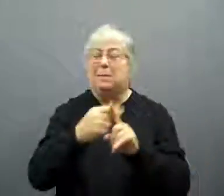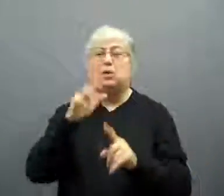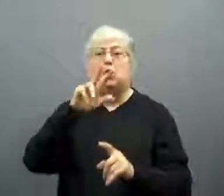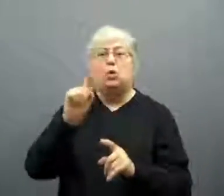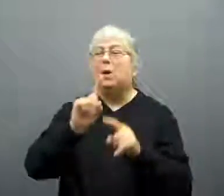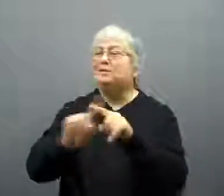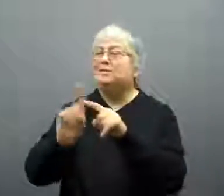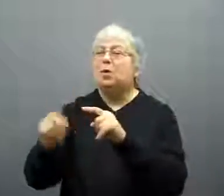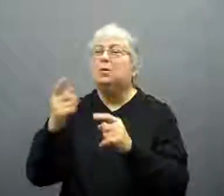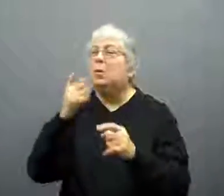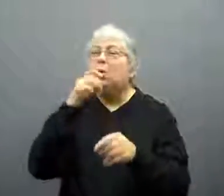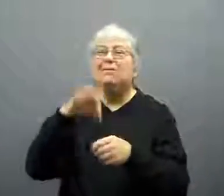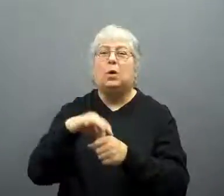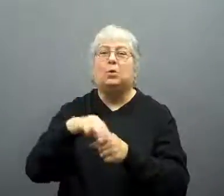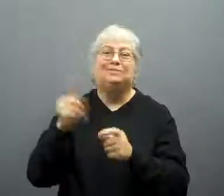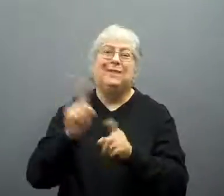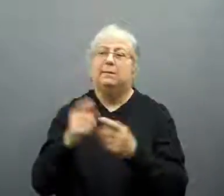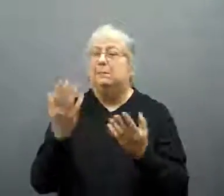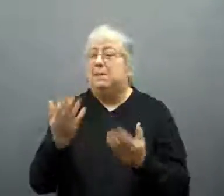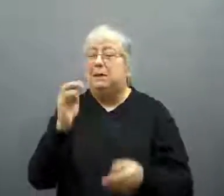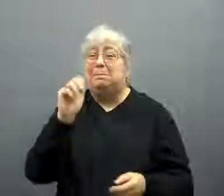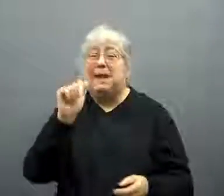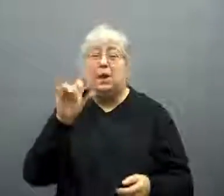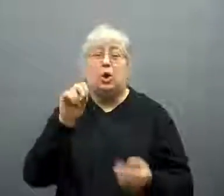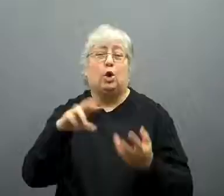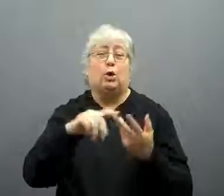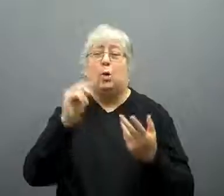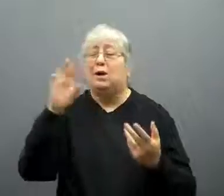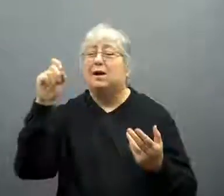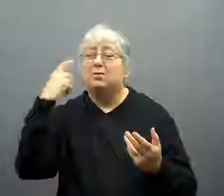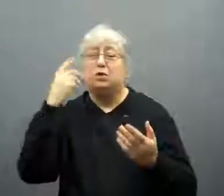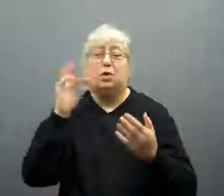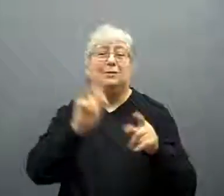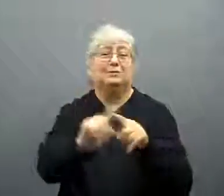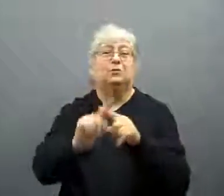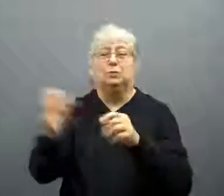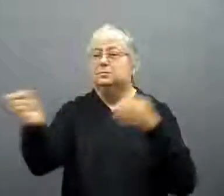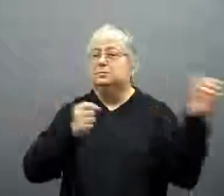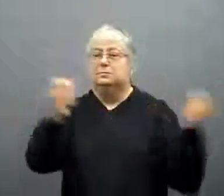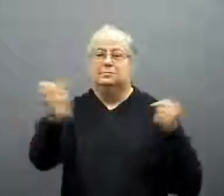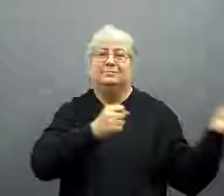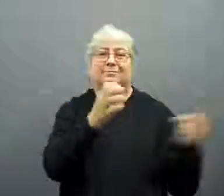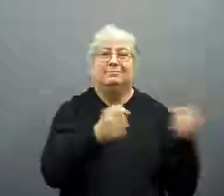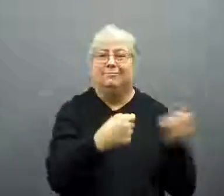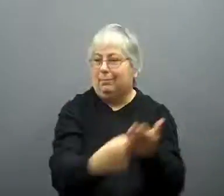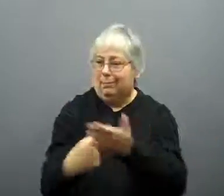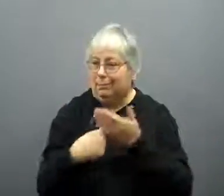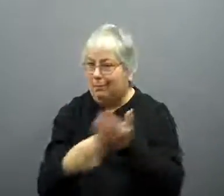and 31 elected officials.